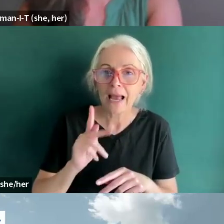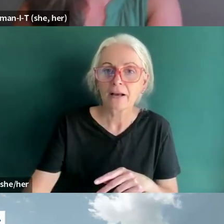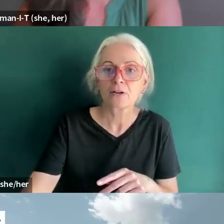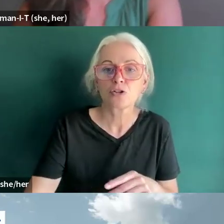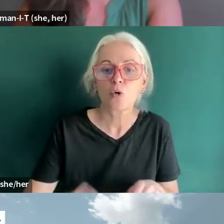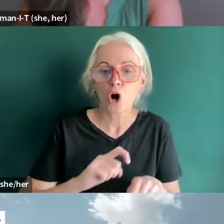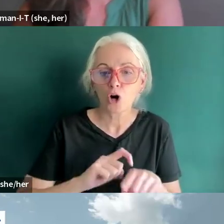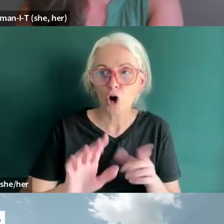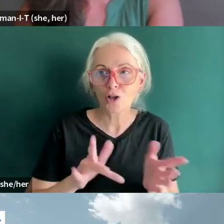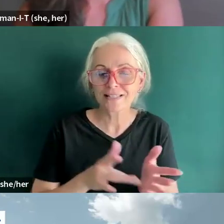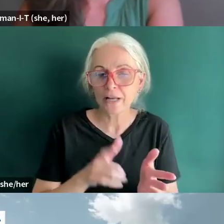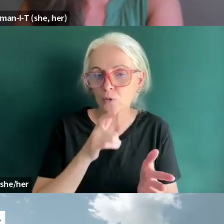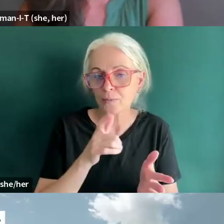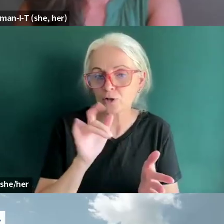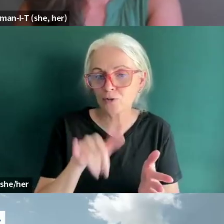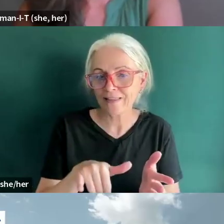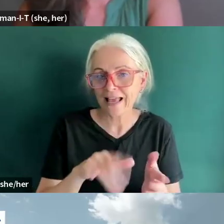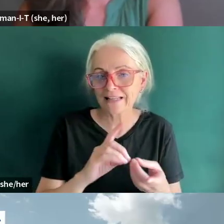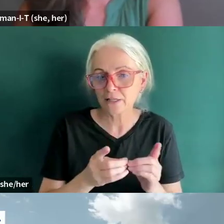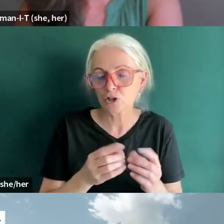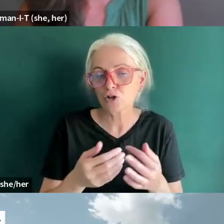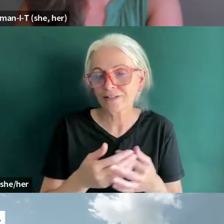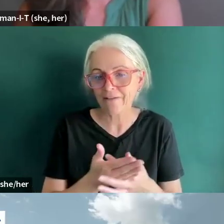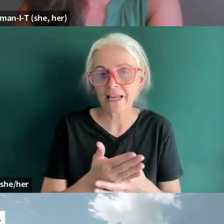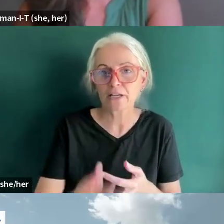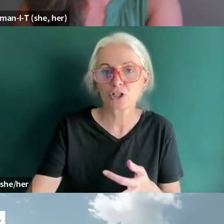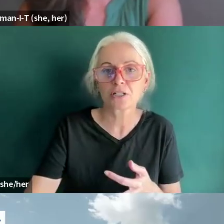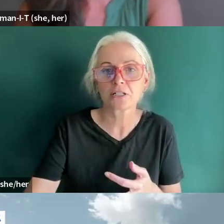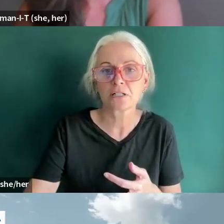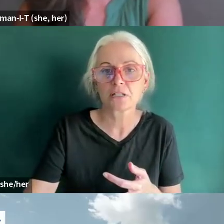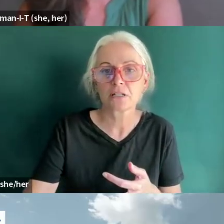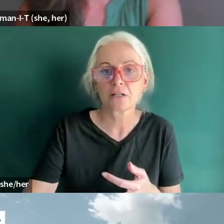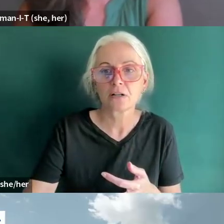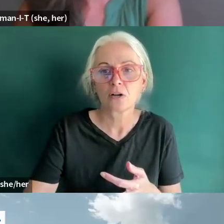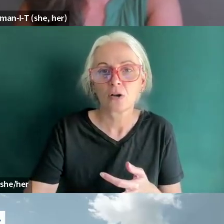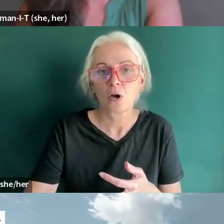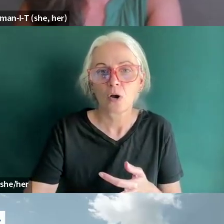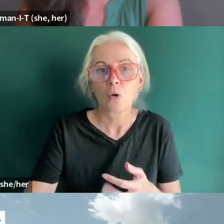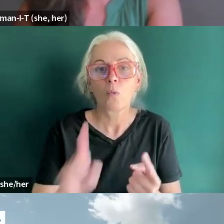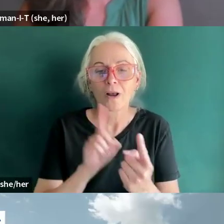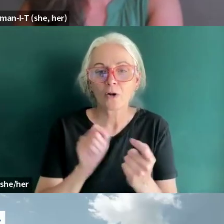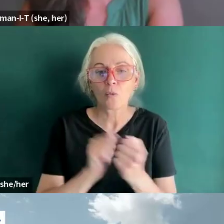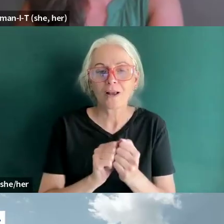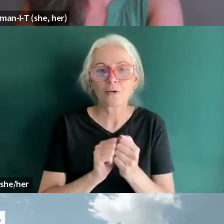call center, who will be doing that digital navigation, one-on-one with the residents.